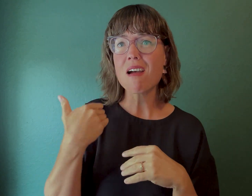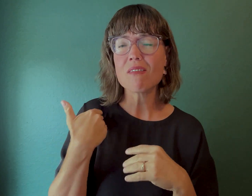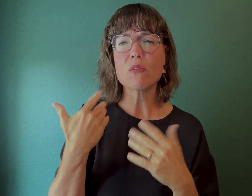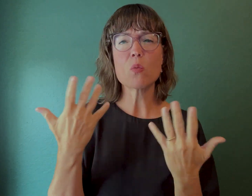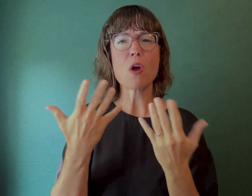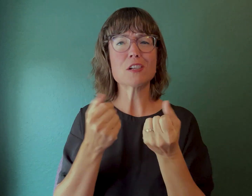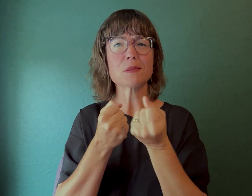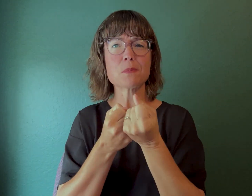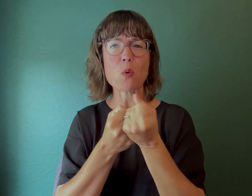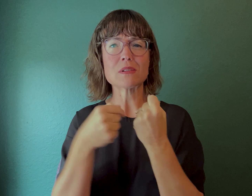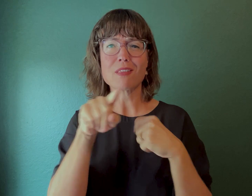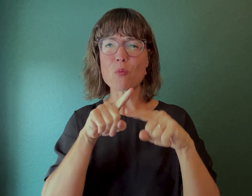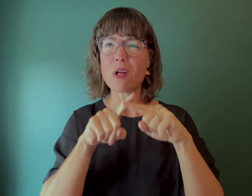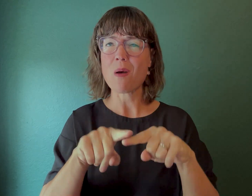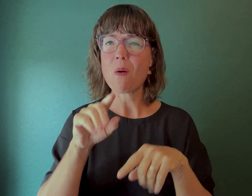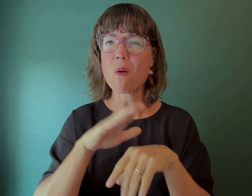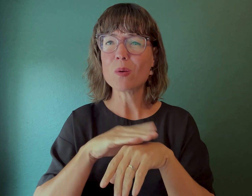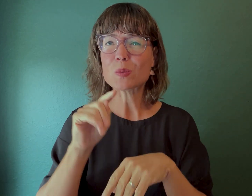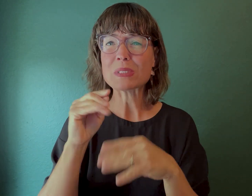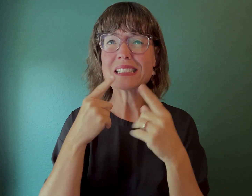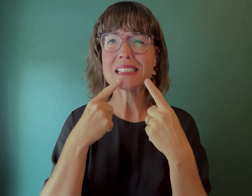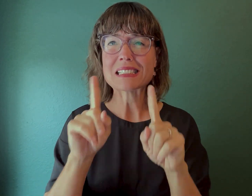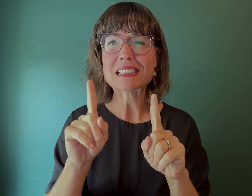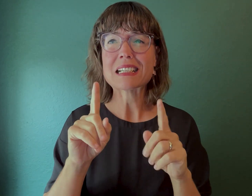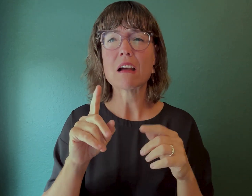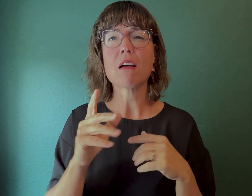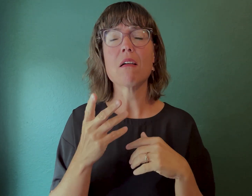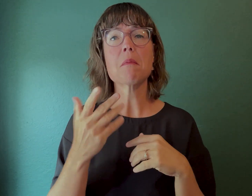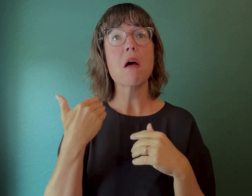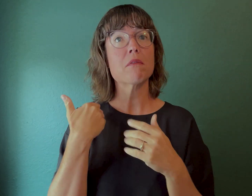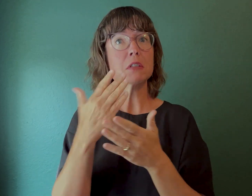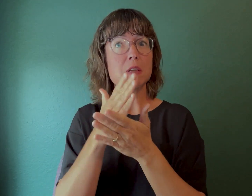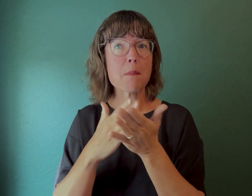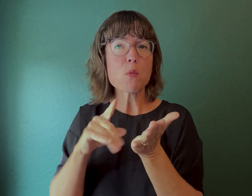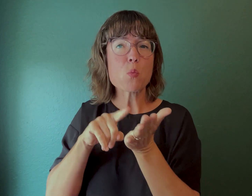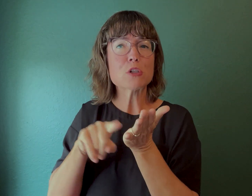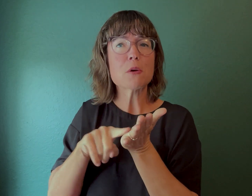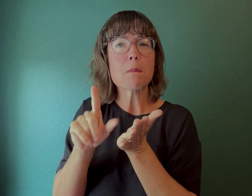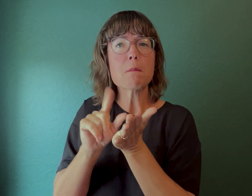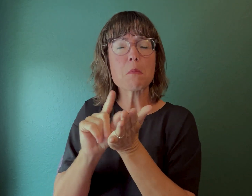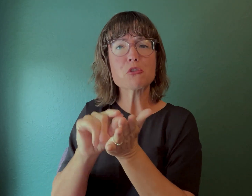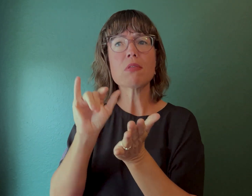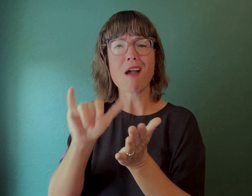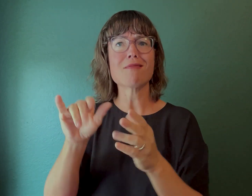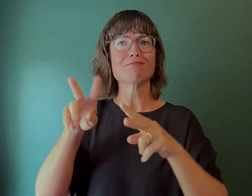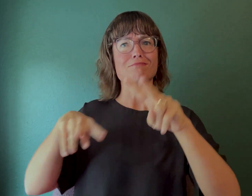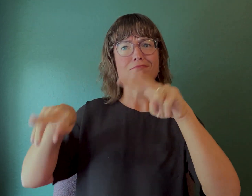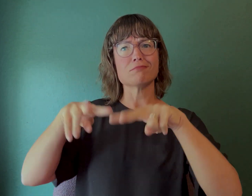and what supports they are relying on for success. There exists some research and publications